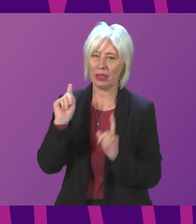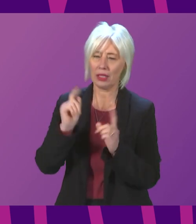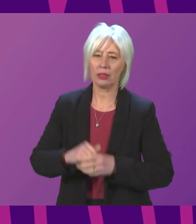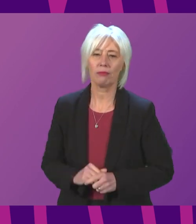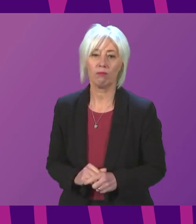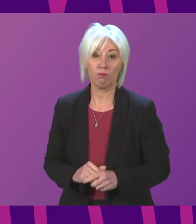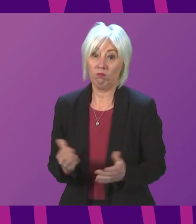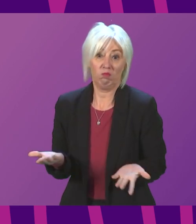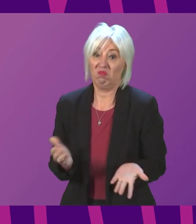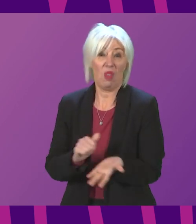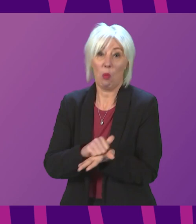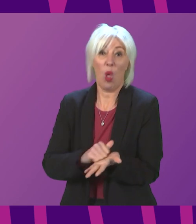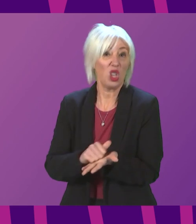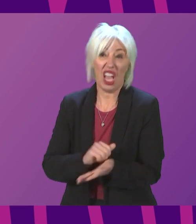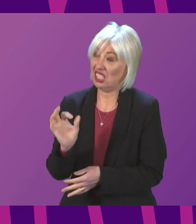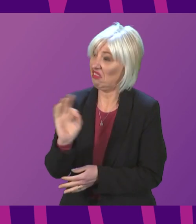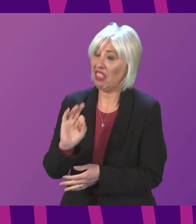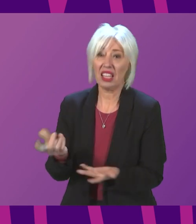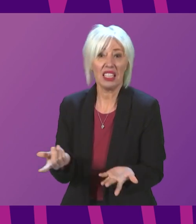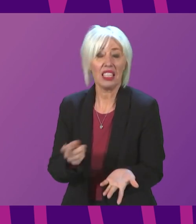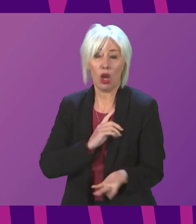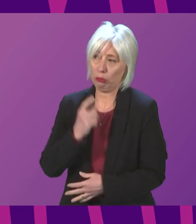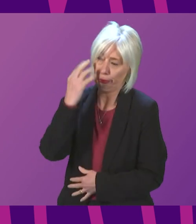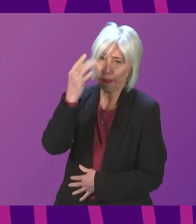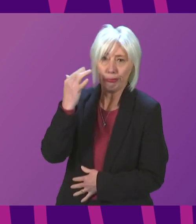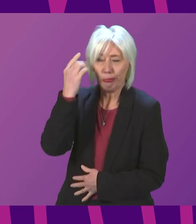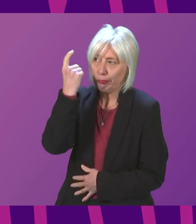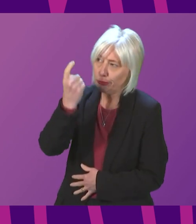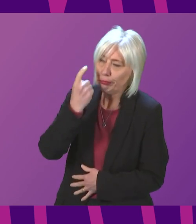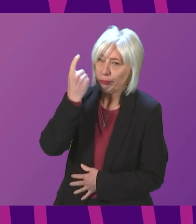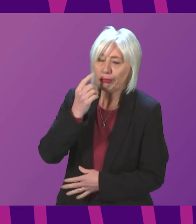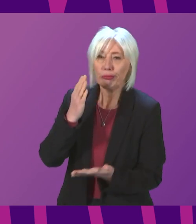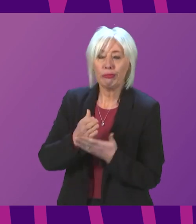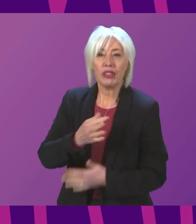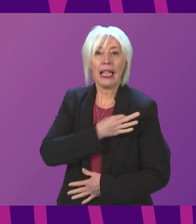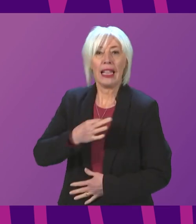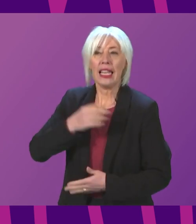I make no apology for considering such things very carefully. Until now, my clinical advice